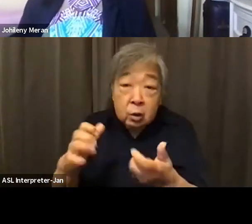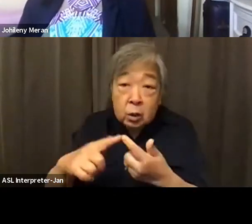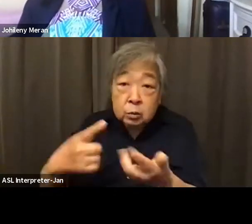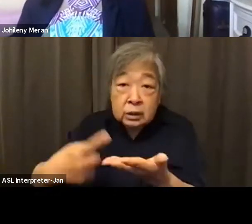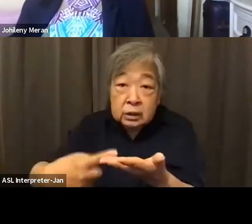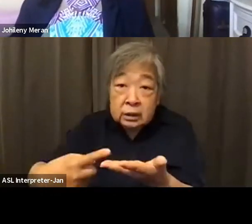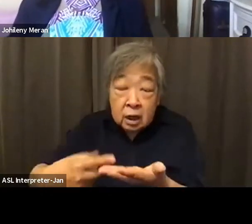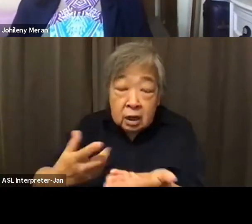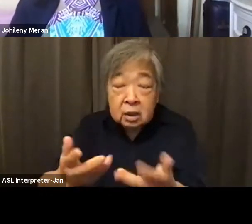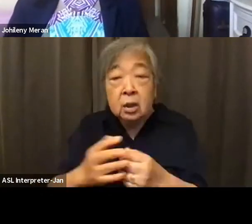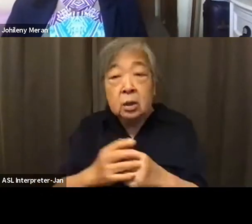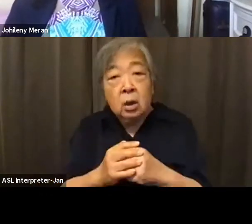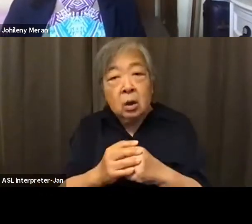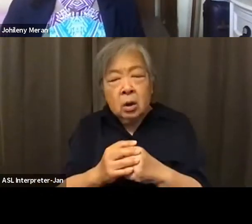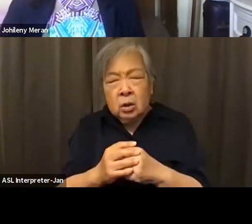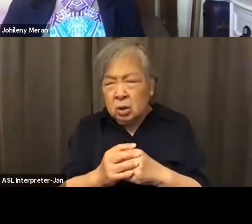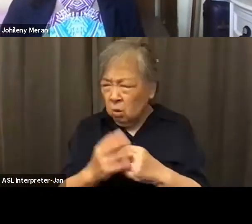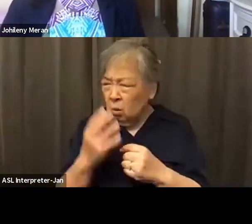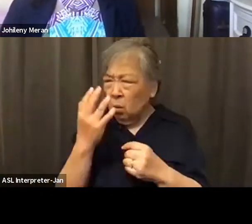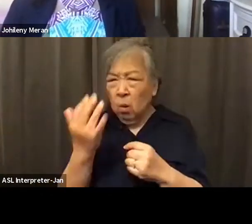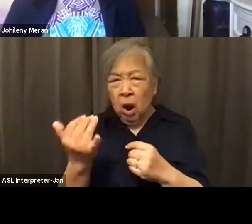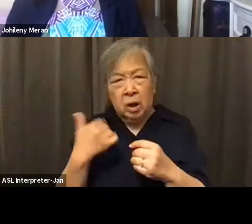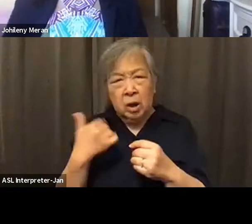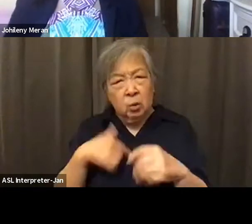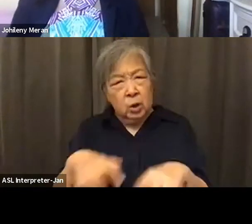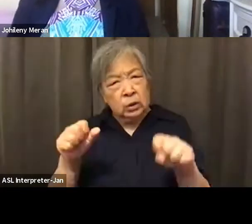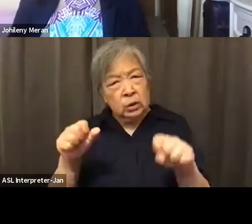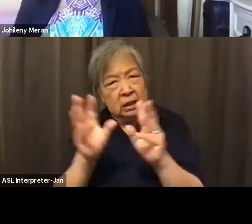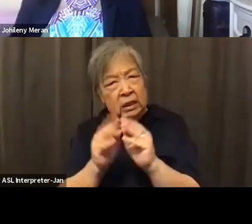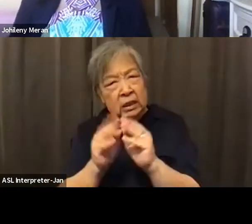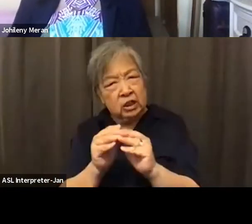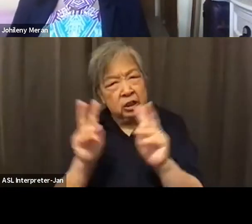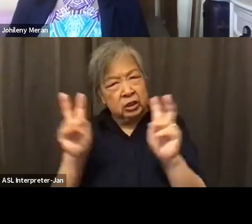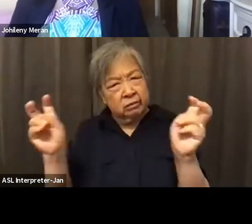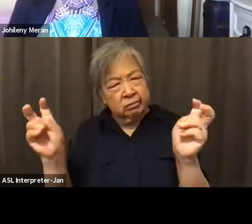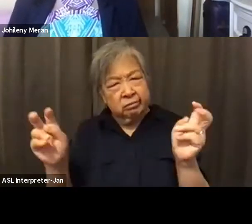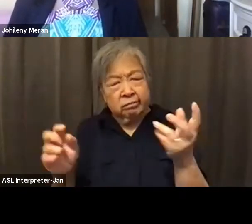So why did we want to have a session on Disability and Intersectionality?